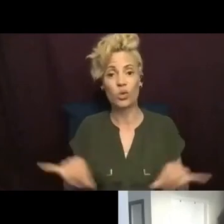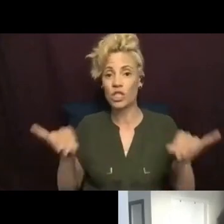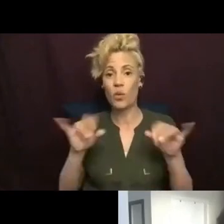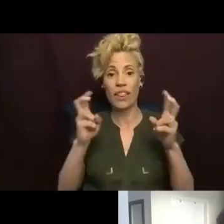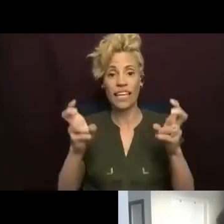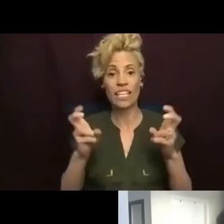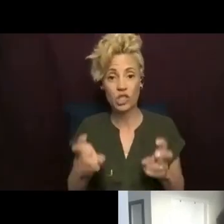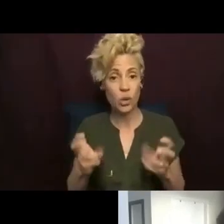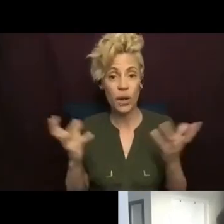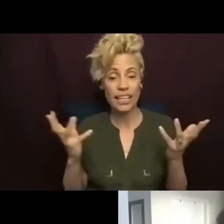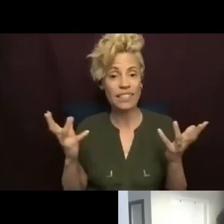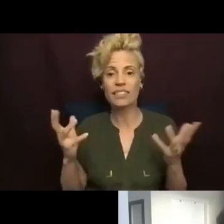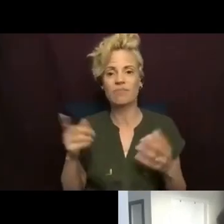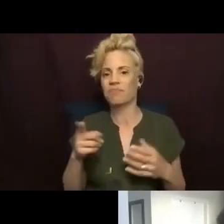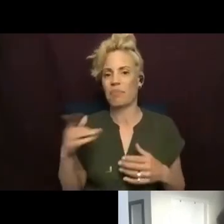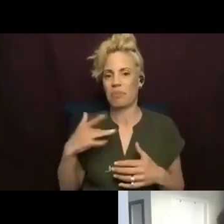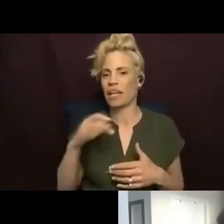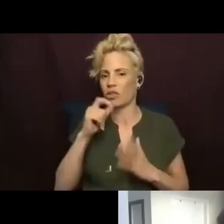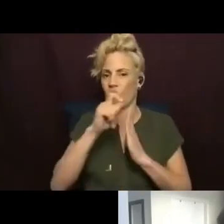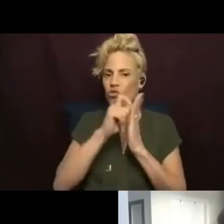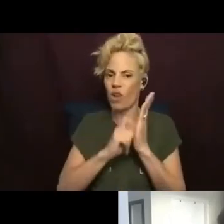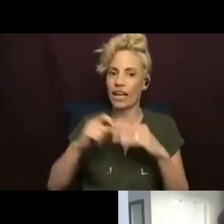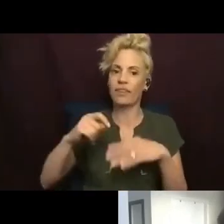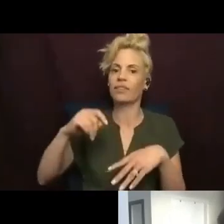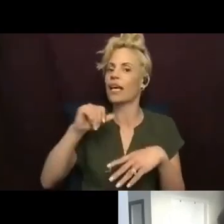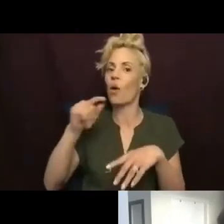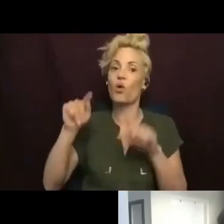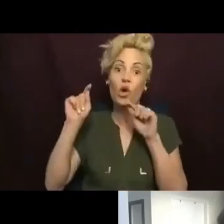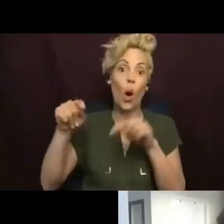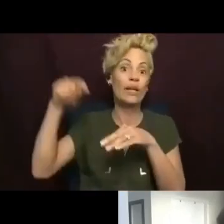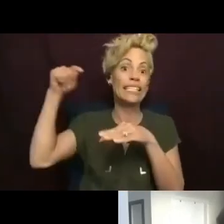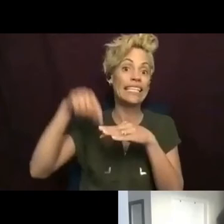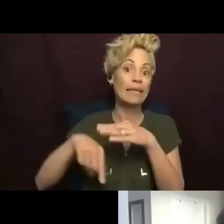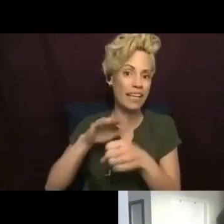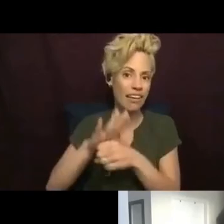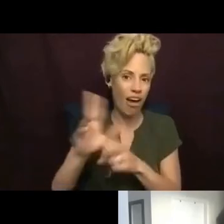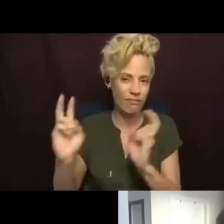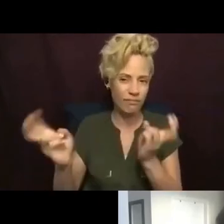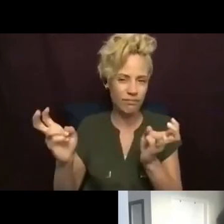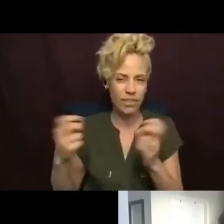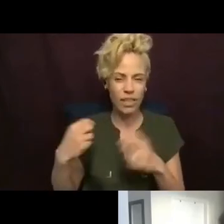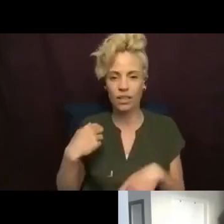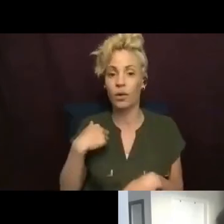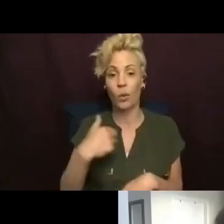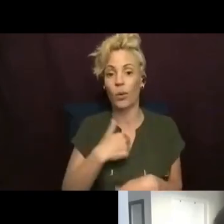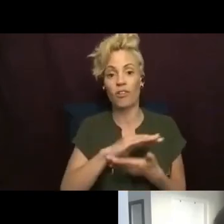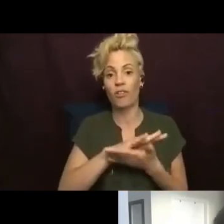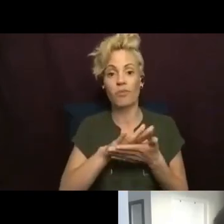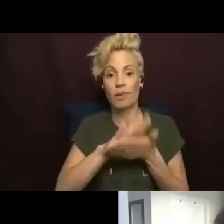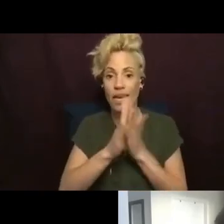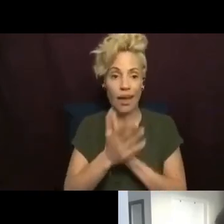I think we're so socialized as we've been saying over and over again today is,